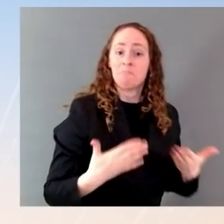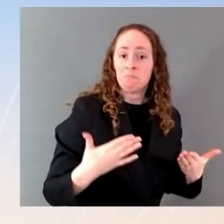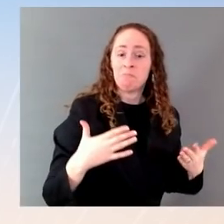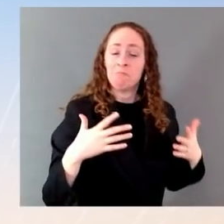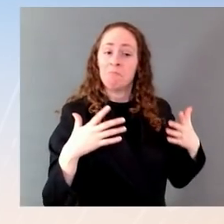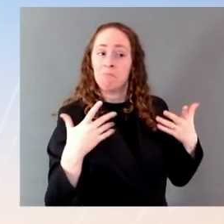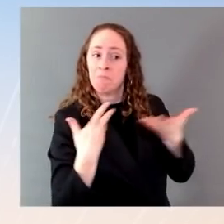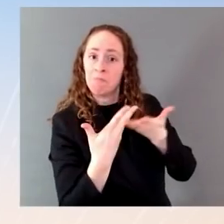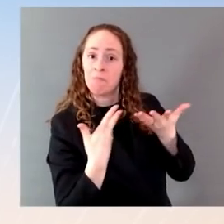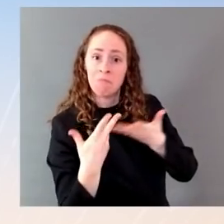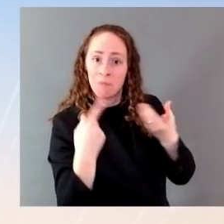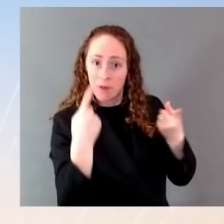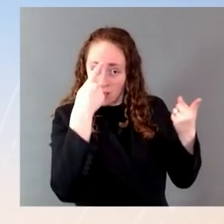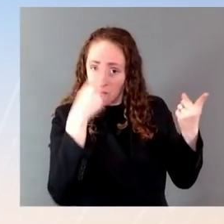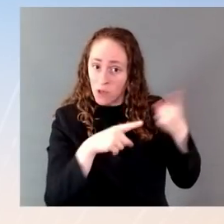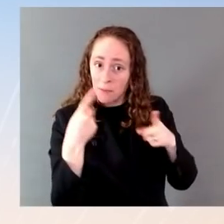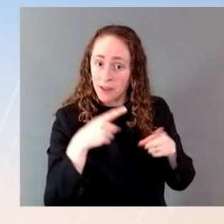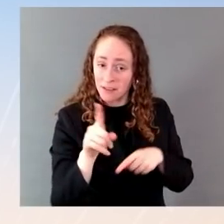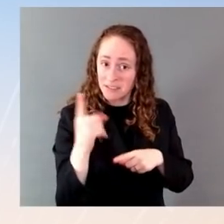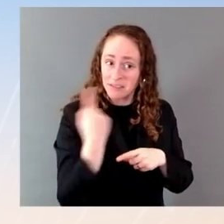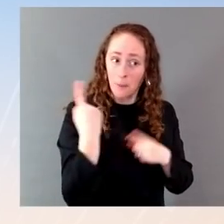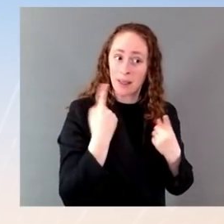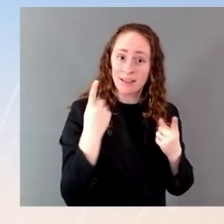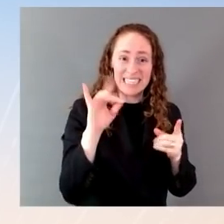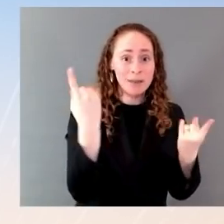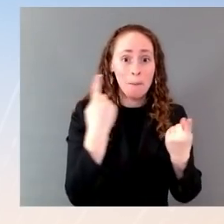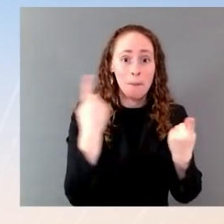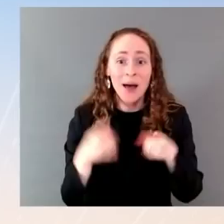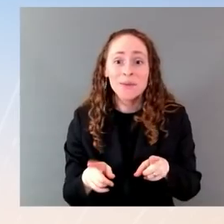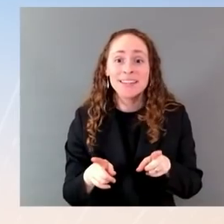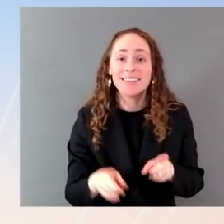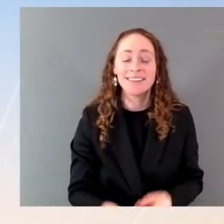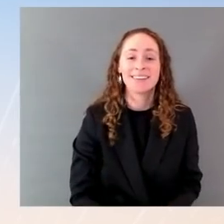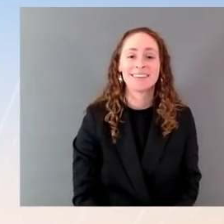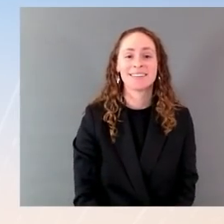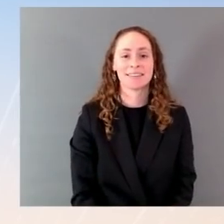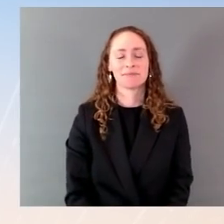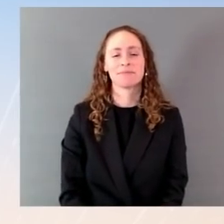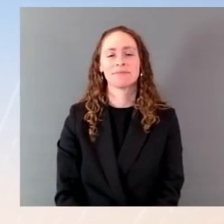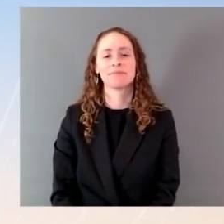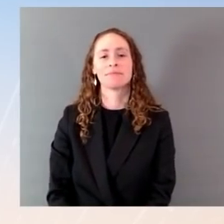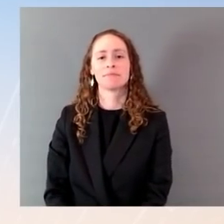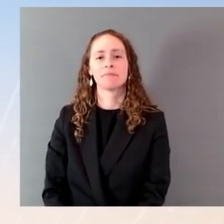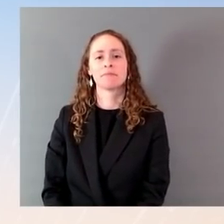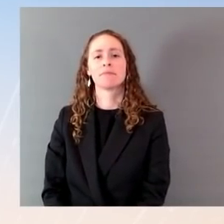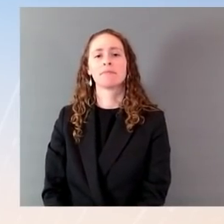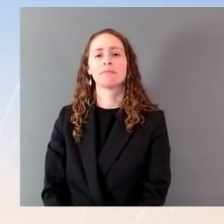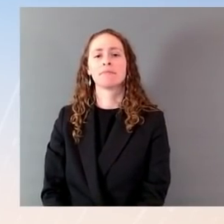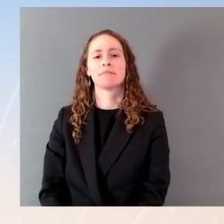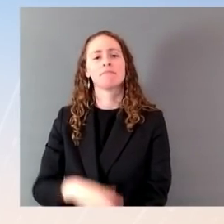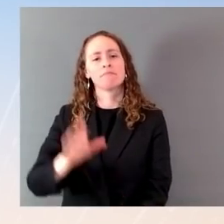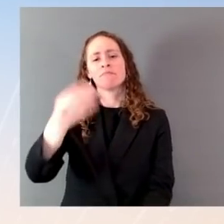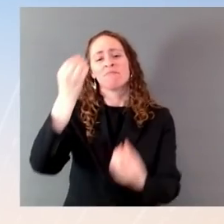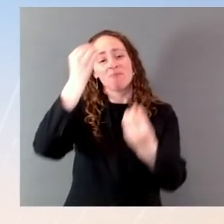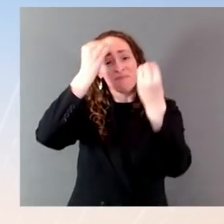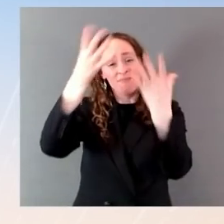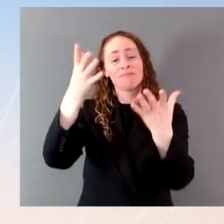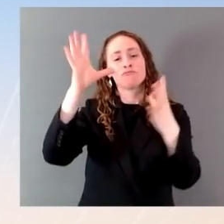to see the progress being made today and hope for quick consideration so we can focus on the President's economic agenda, his Build Back Better Agenda